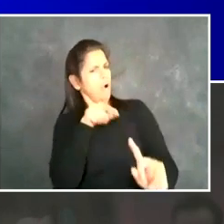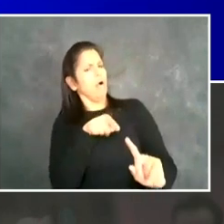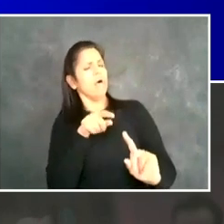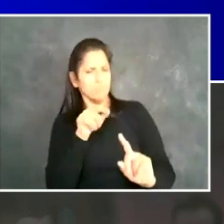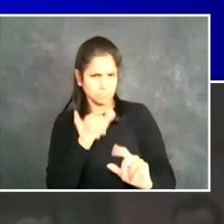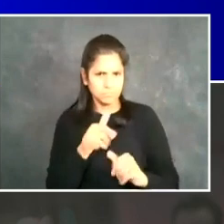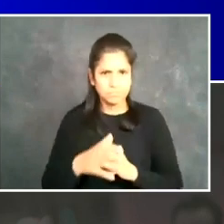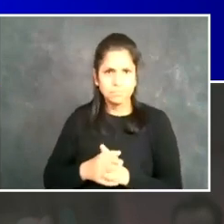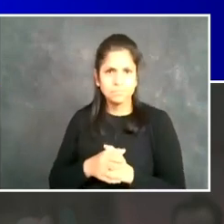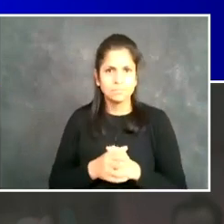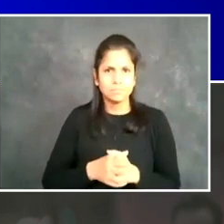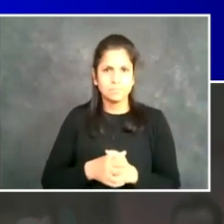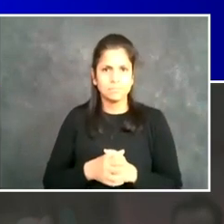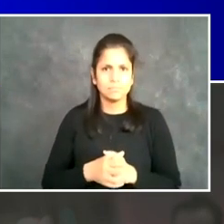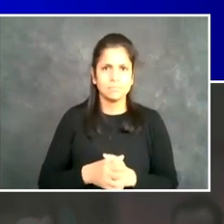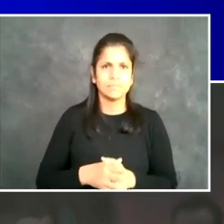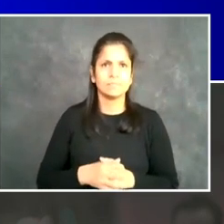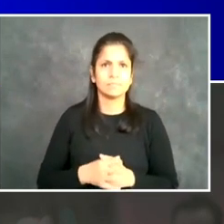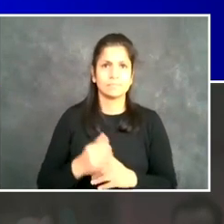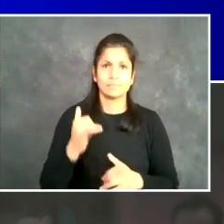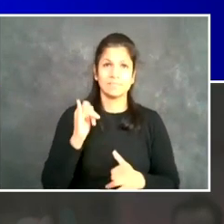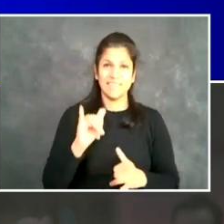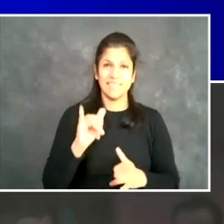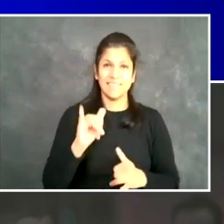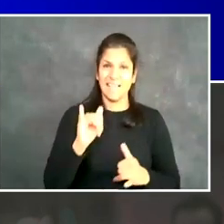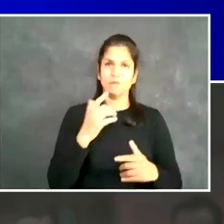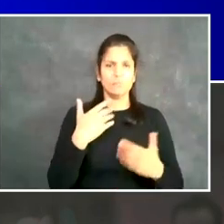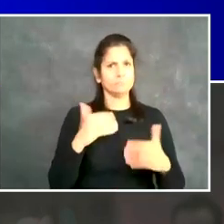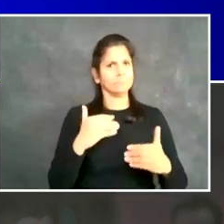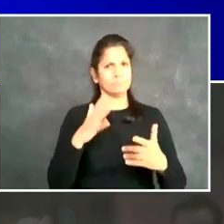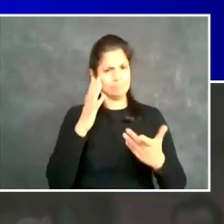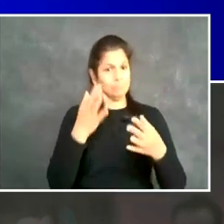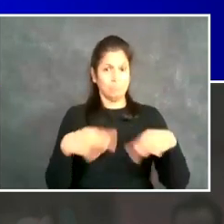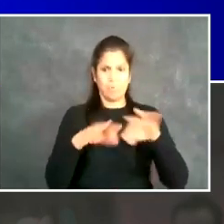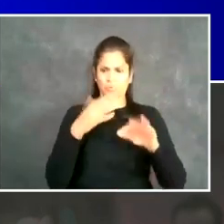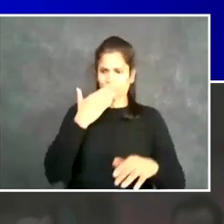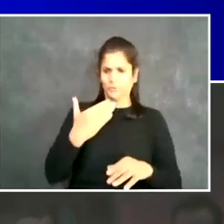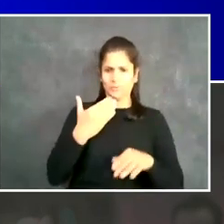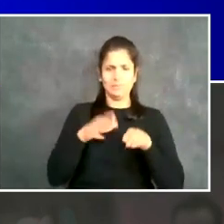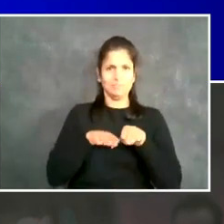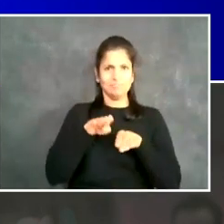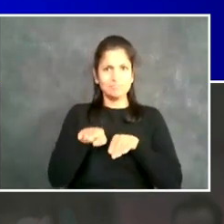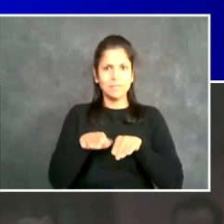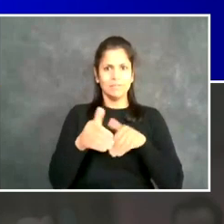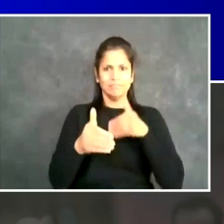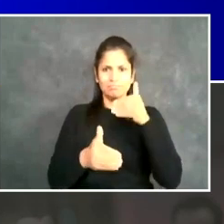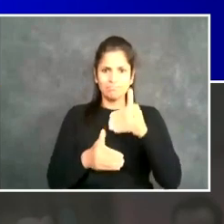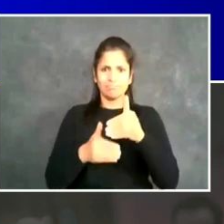BACK. SO, THIS AGAIN, MORE DETAILS TO BE ANNOUNCED. A WONDERFUL STEP FORWARD AND A